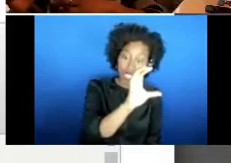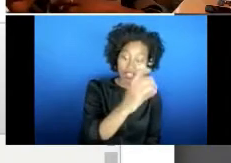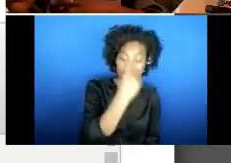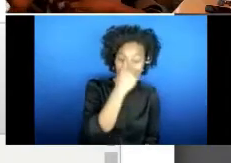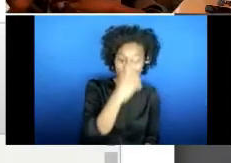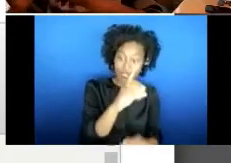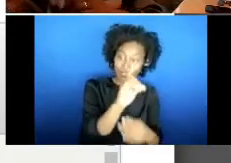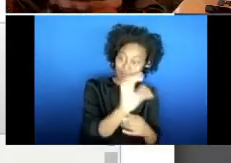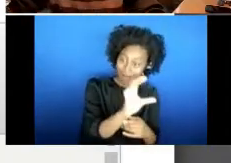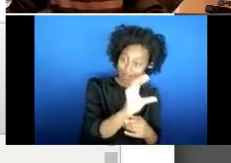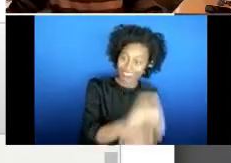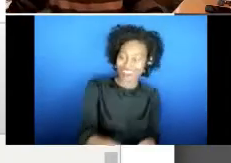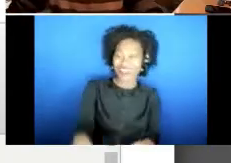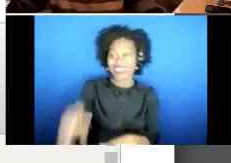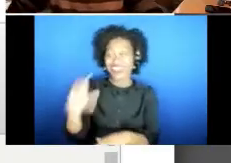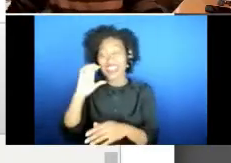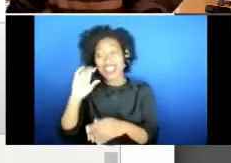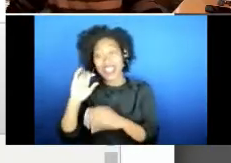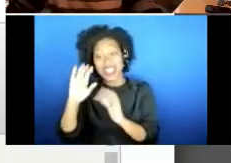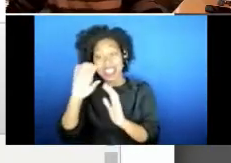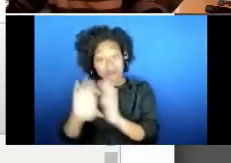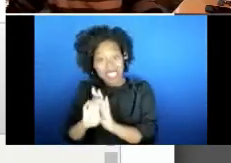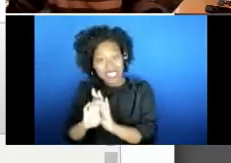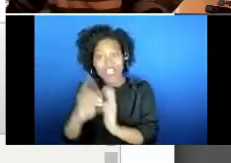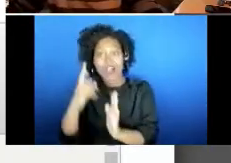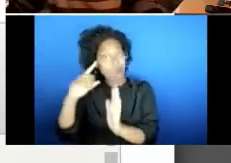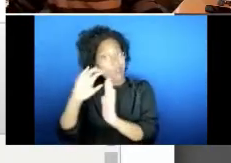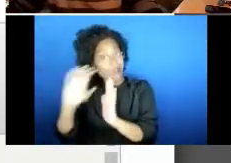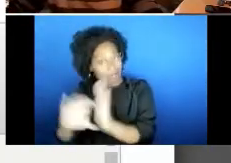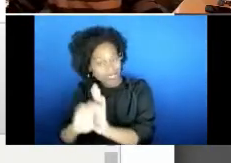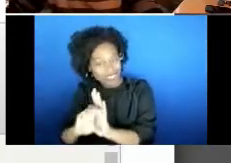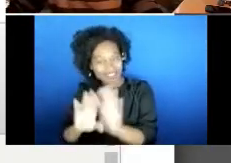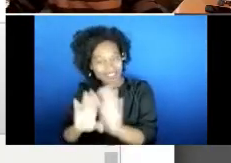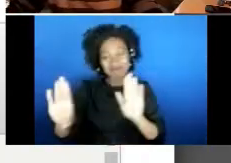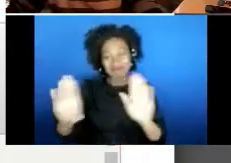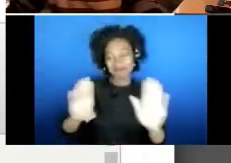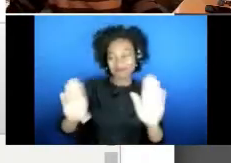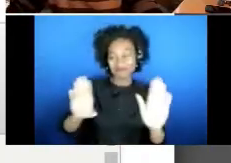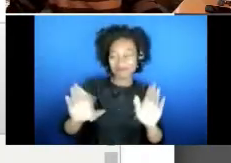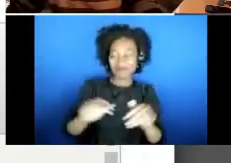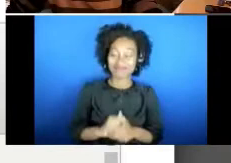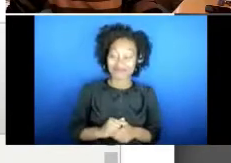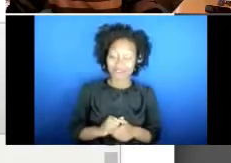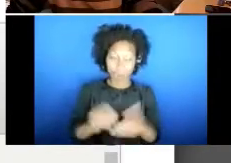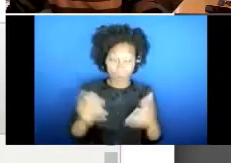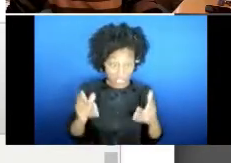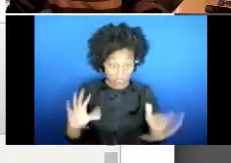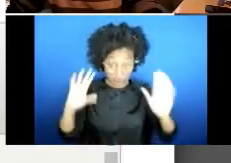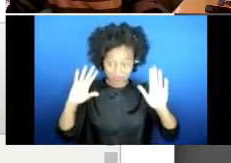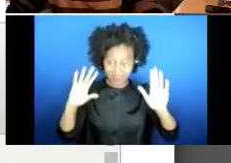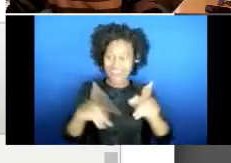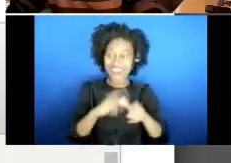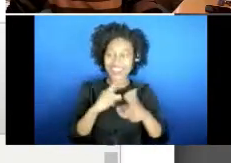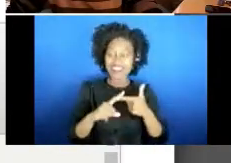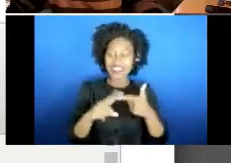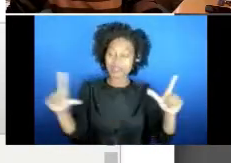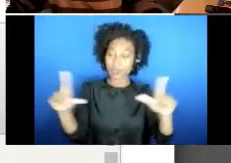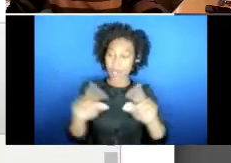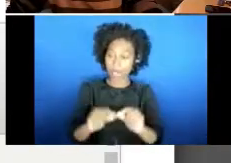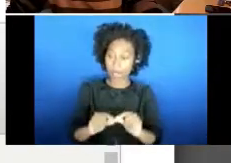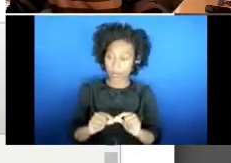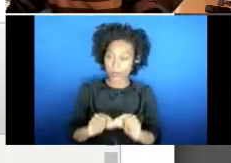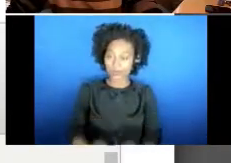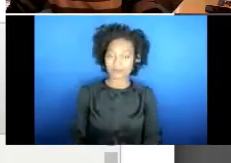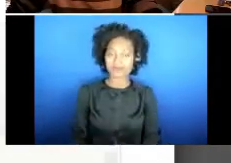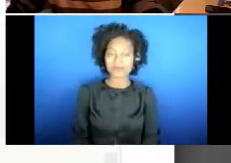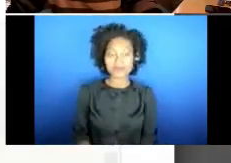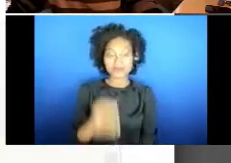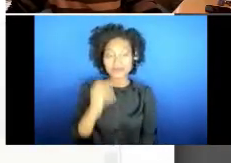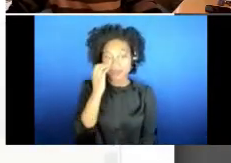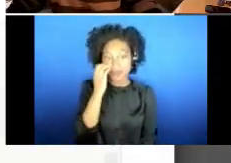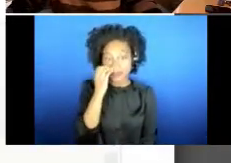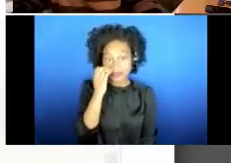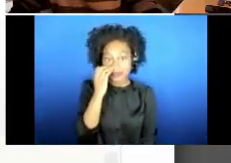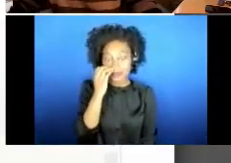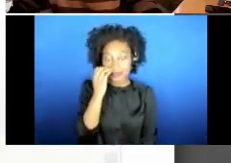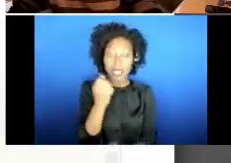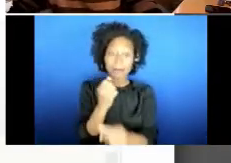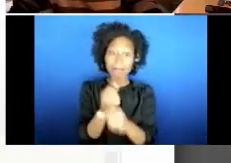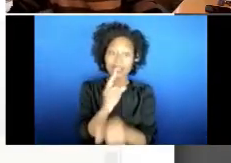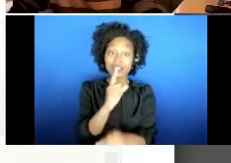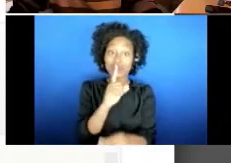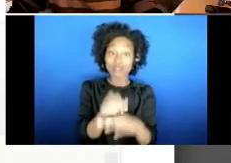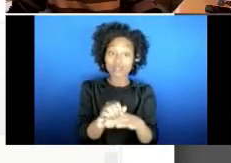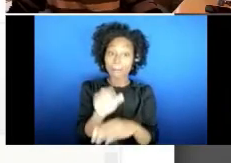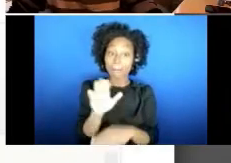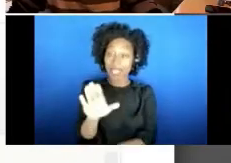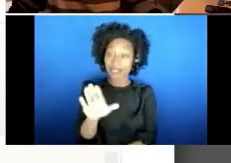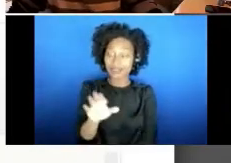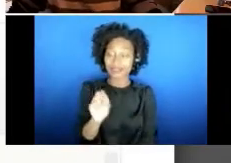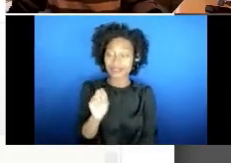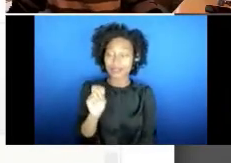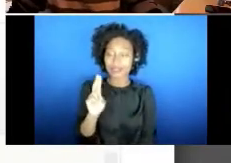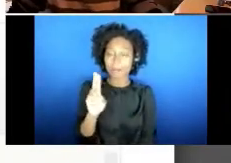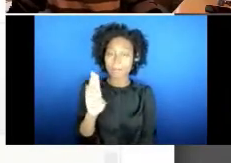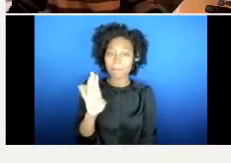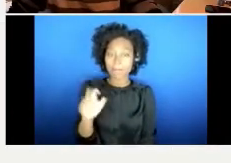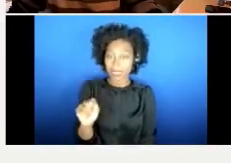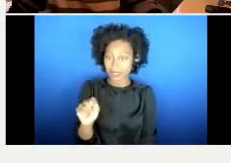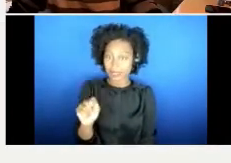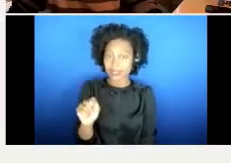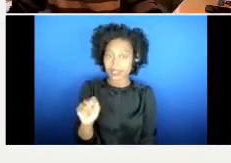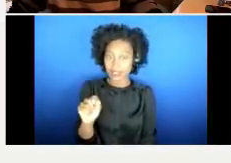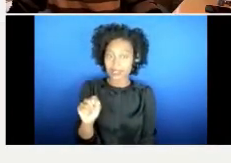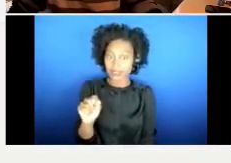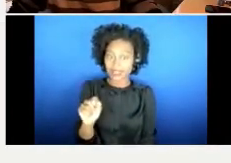images for images. And once it's done, click CLOSE. Make sure you submit, so that an AERA